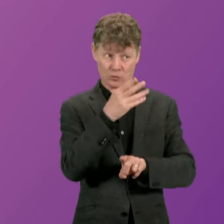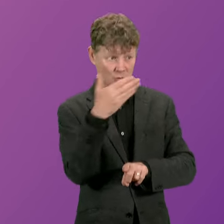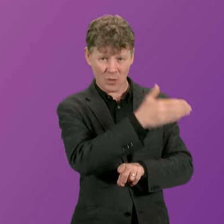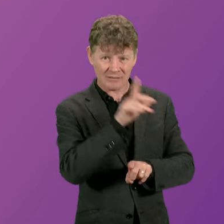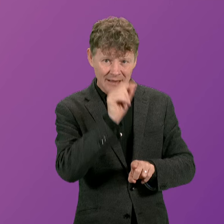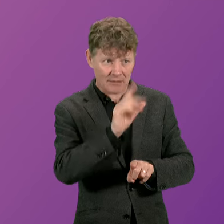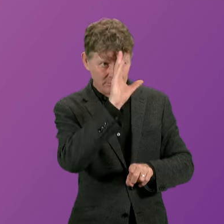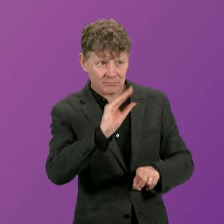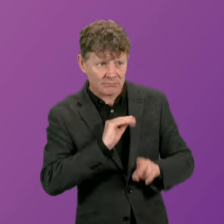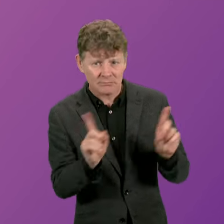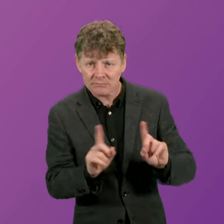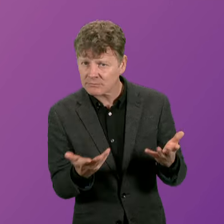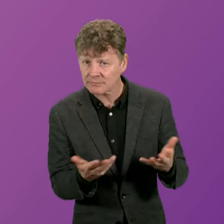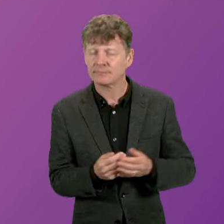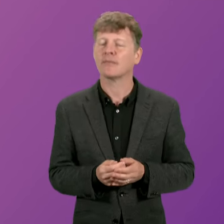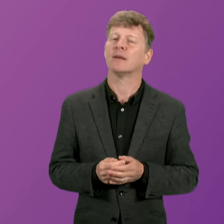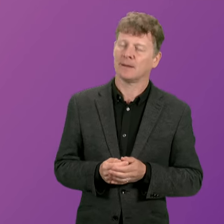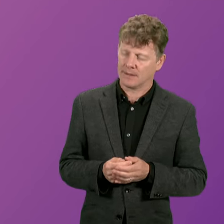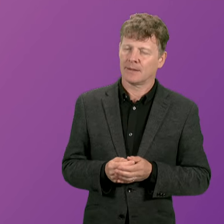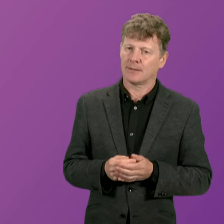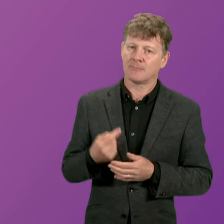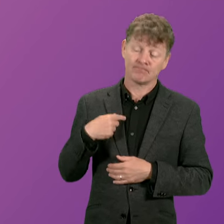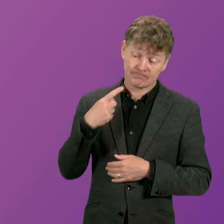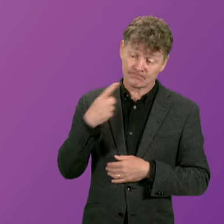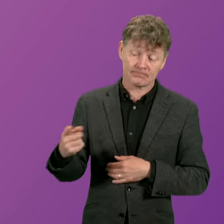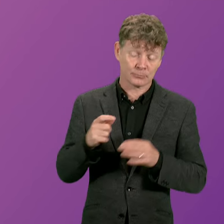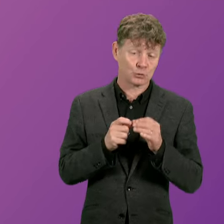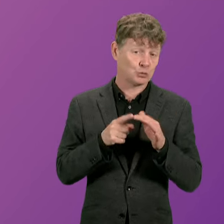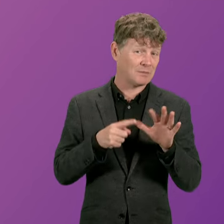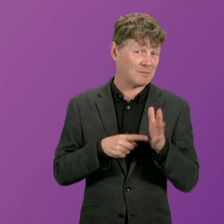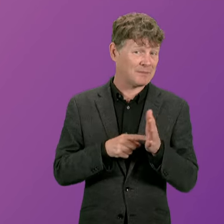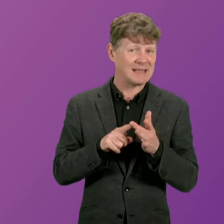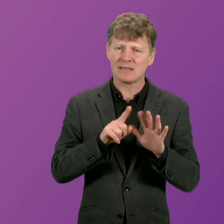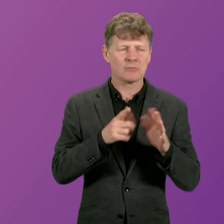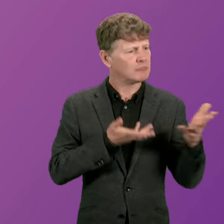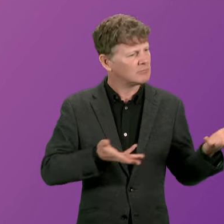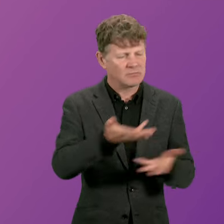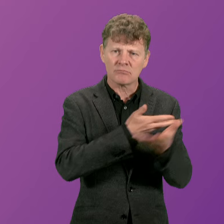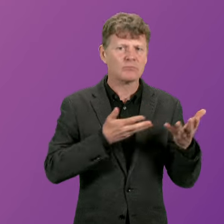I say to Mr Beattie that there were constructive discussions with the